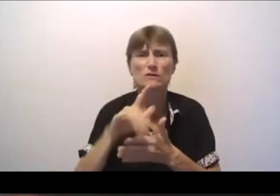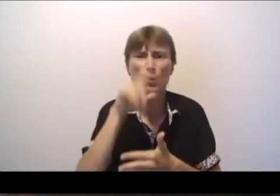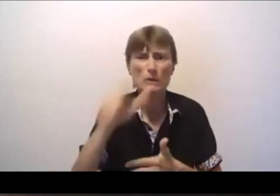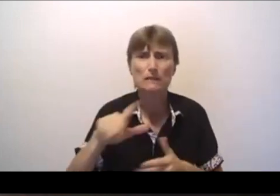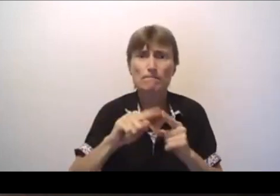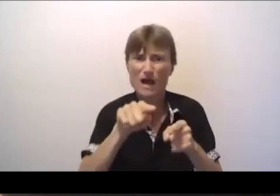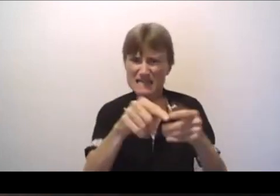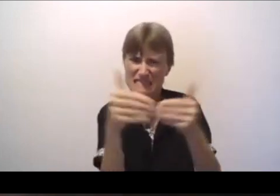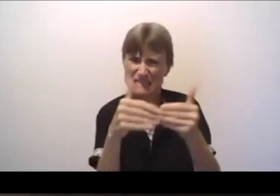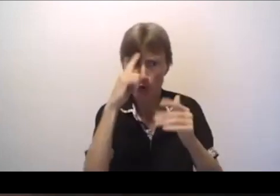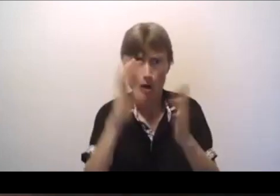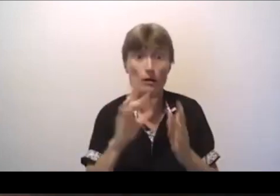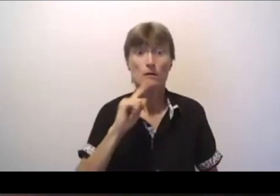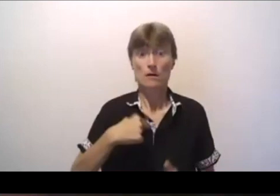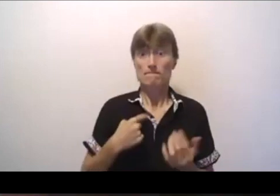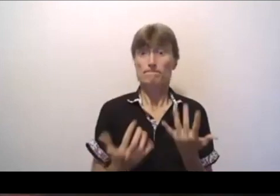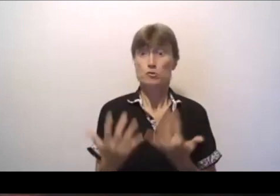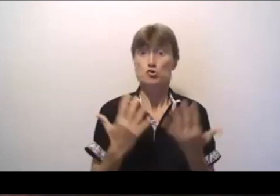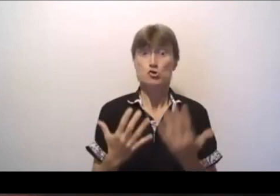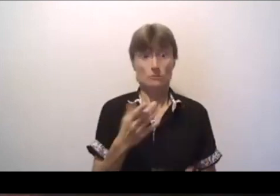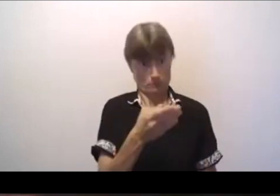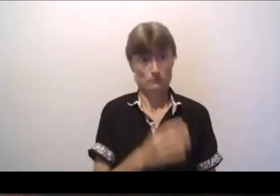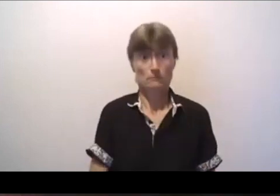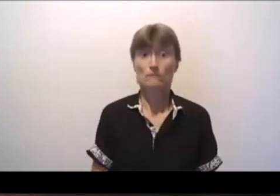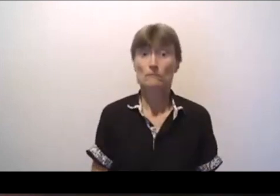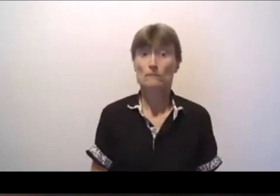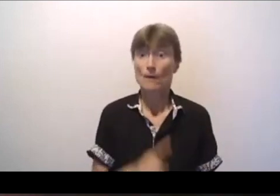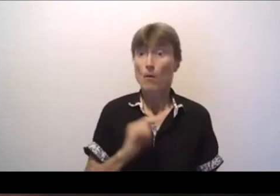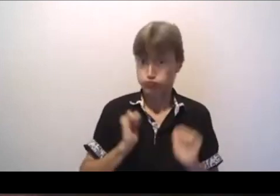so here's me burning stuff here's pictures of performance art